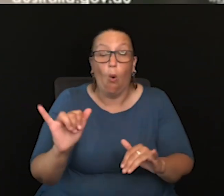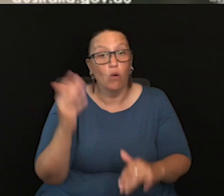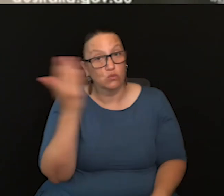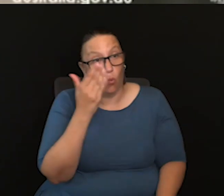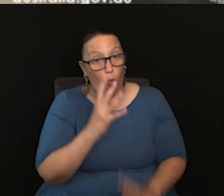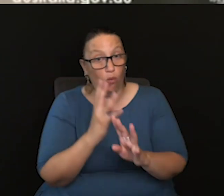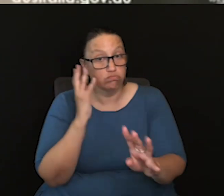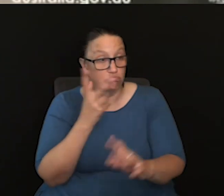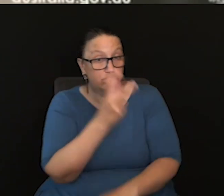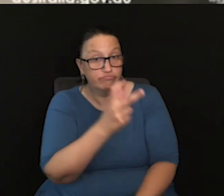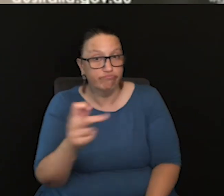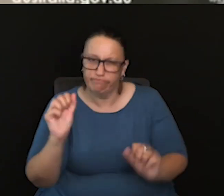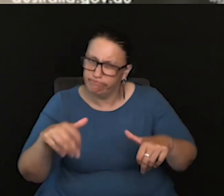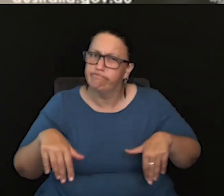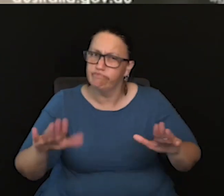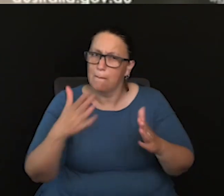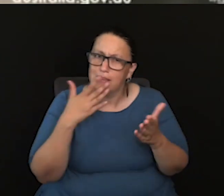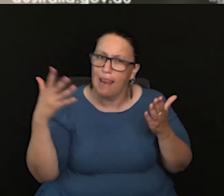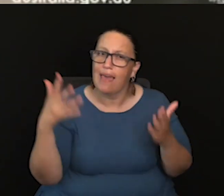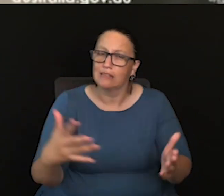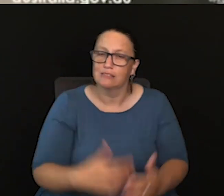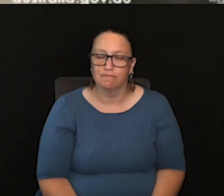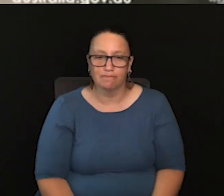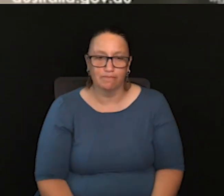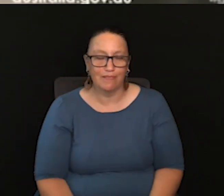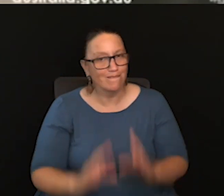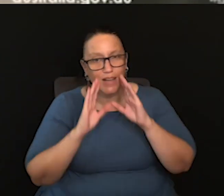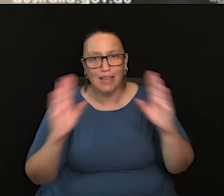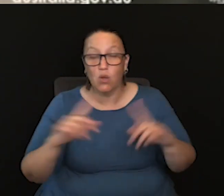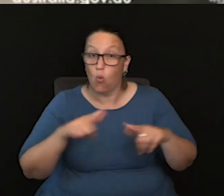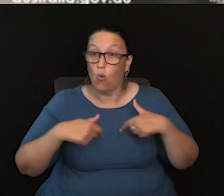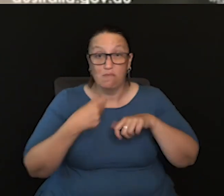and it's already one of the highest rates of children's vaccination in the world.